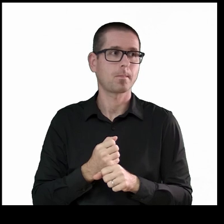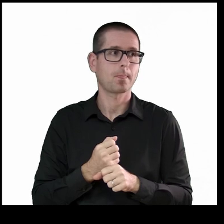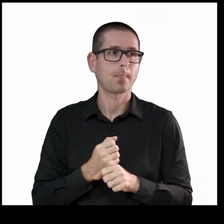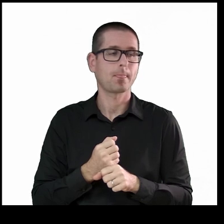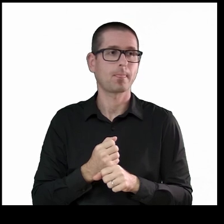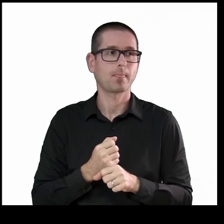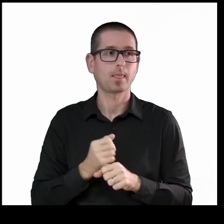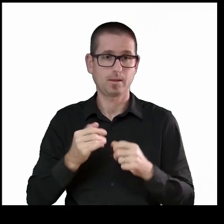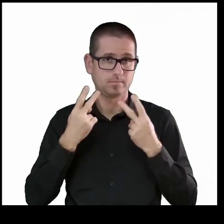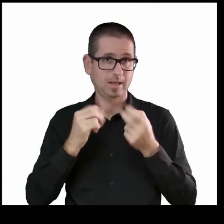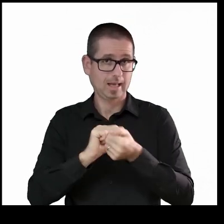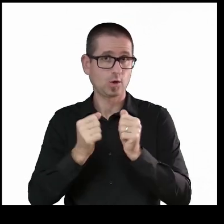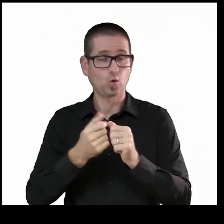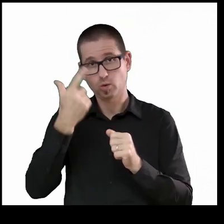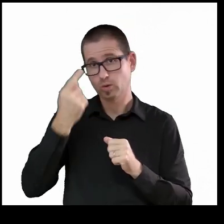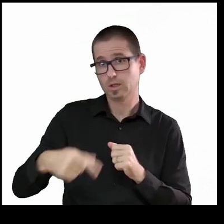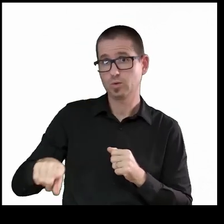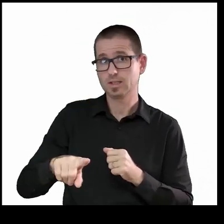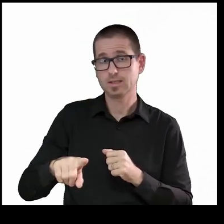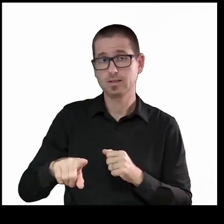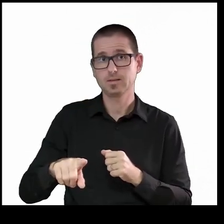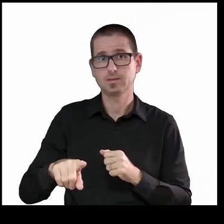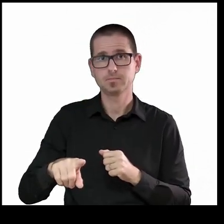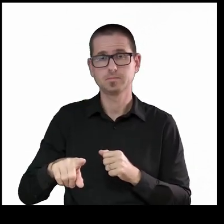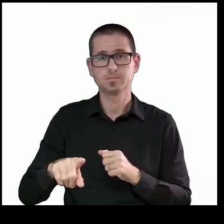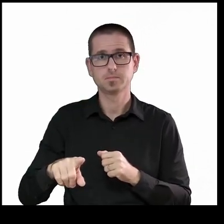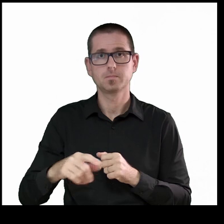category of people which seem